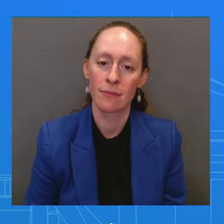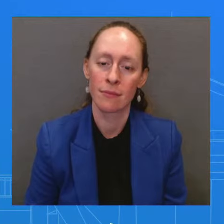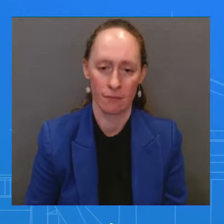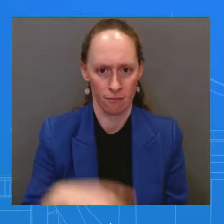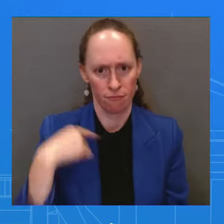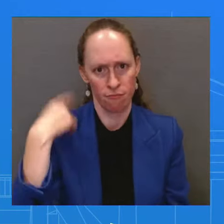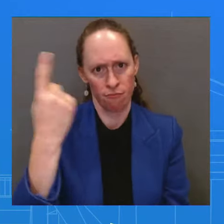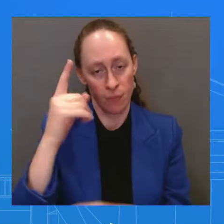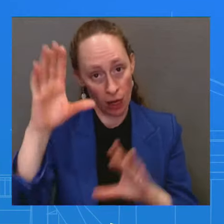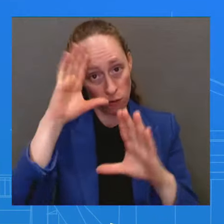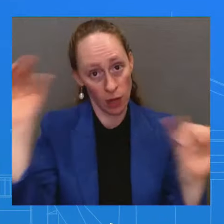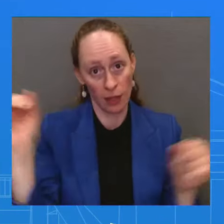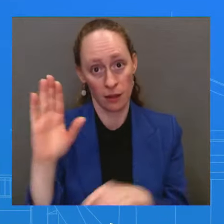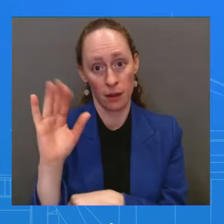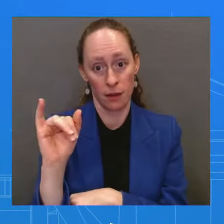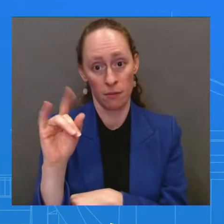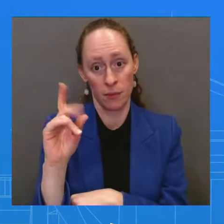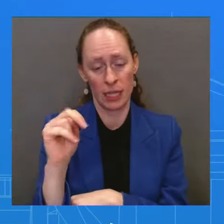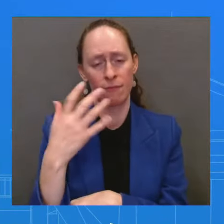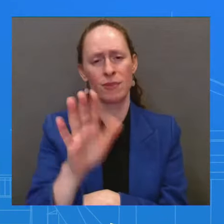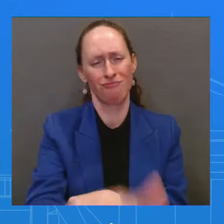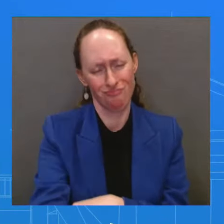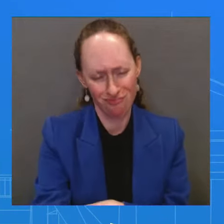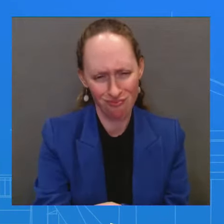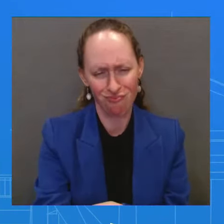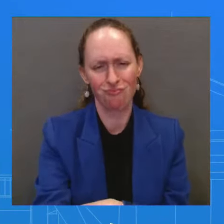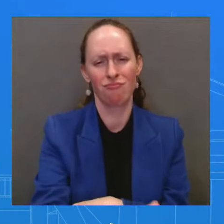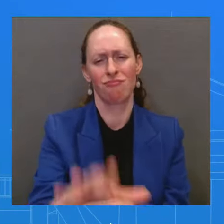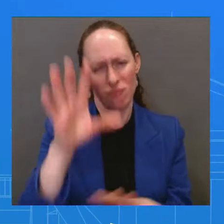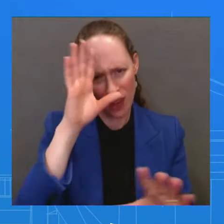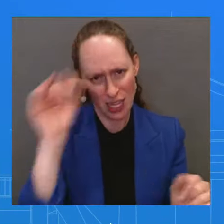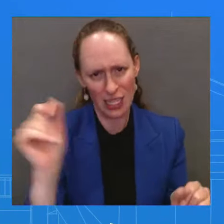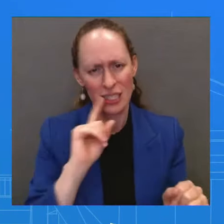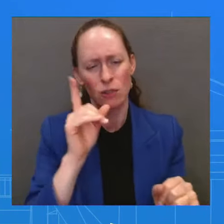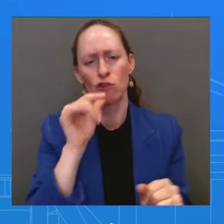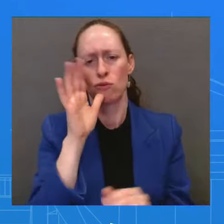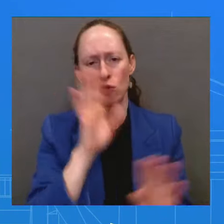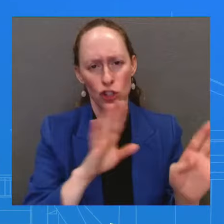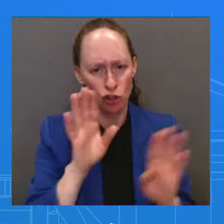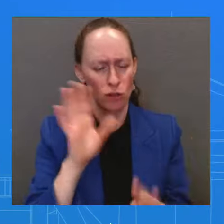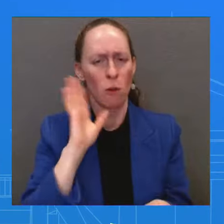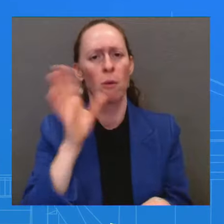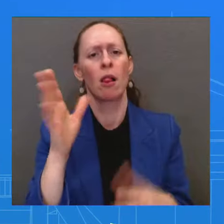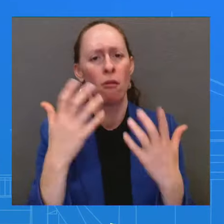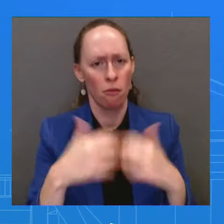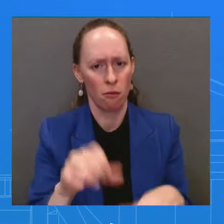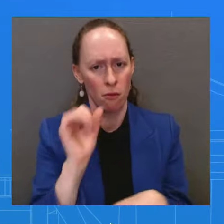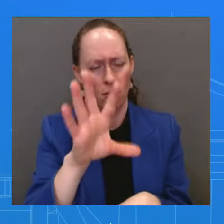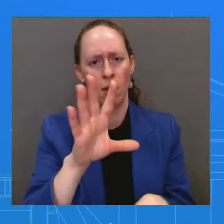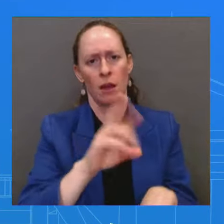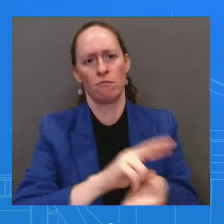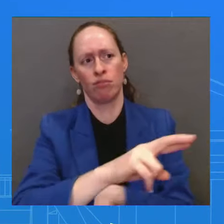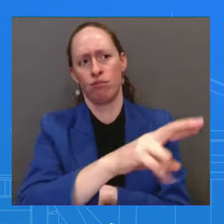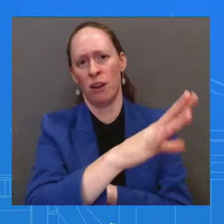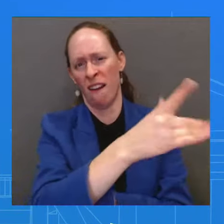[President Zelenskyy] asked for, we've worked out." It's hard to imagine that Zelenskyy didn't ask for ATACMS.